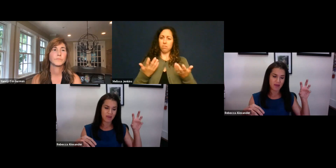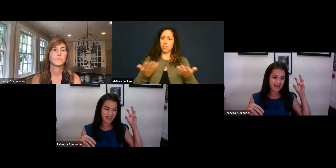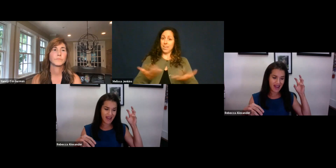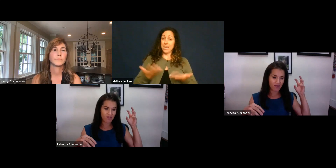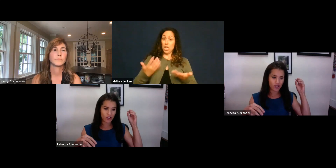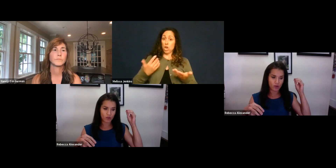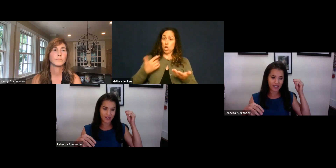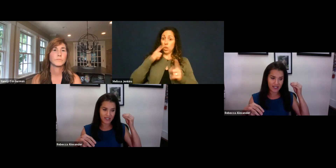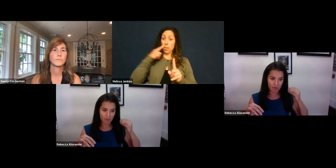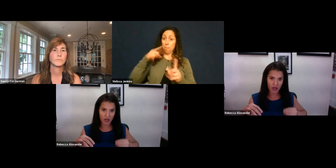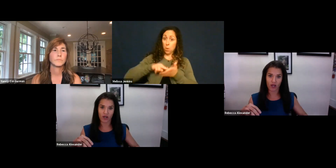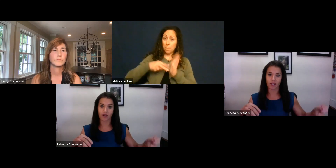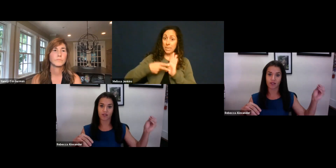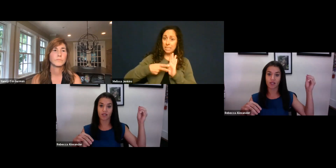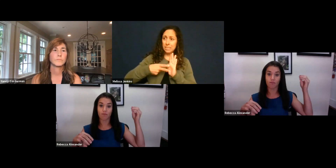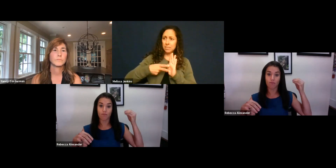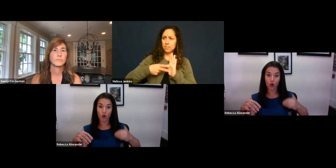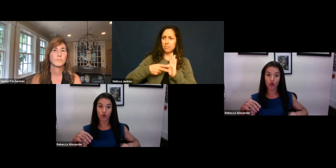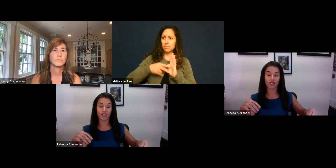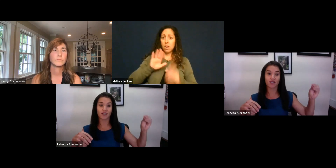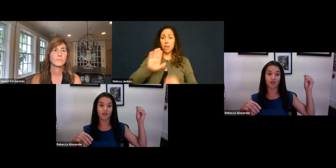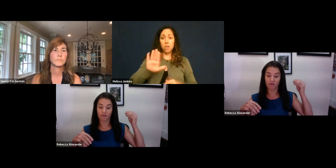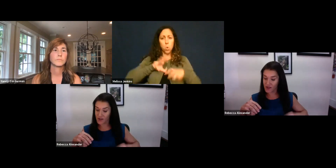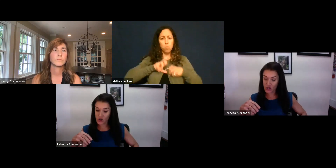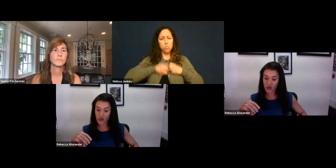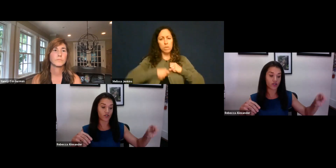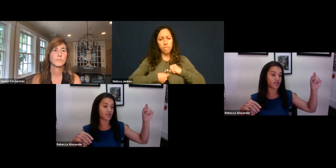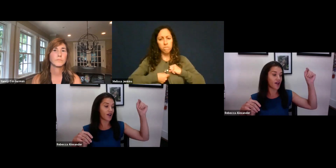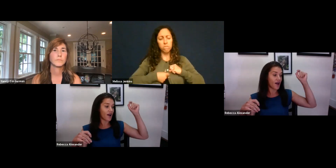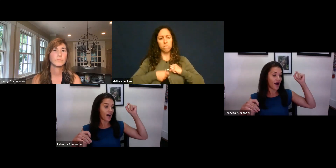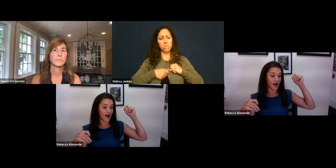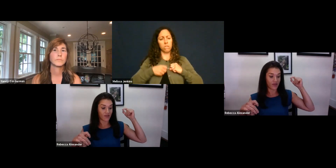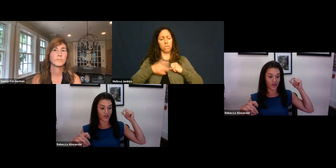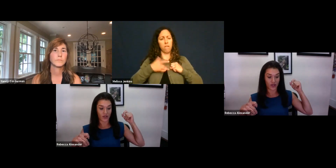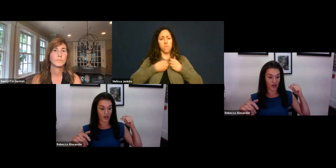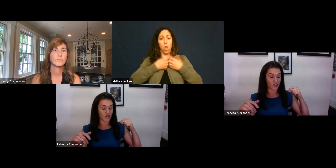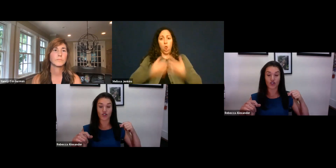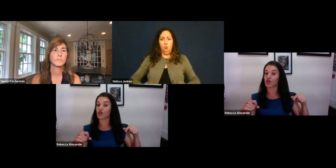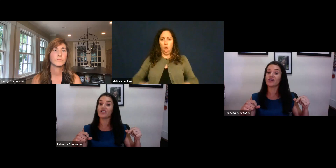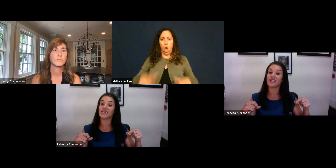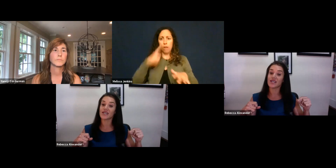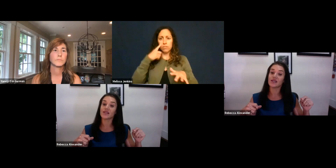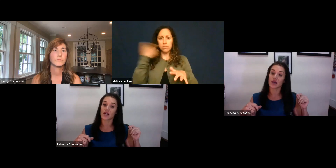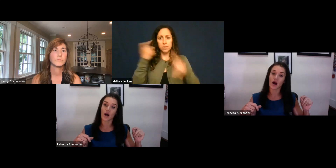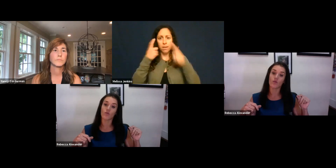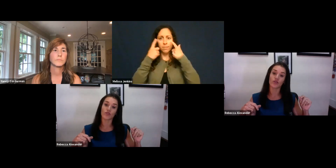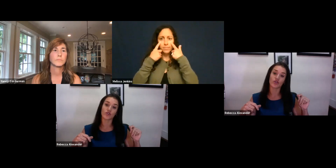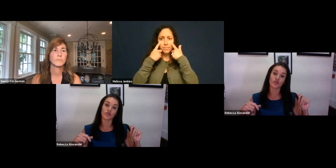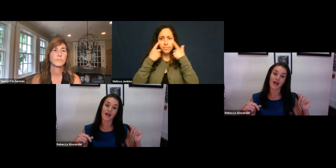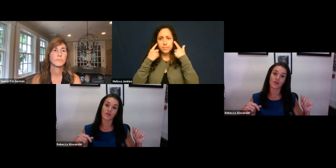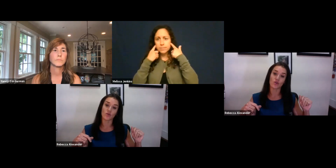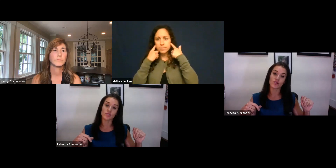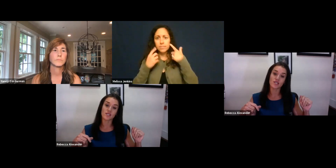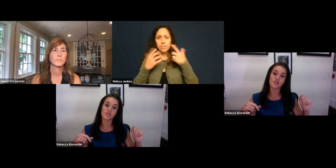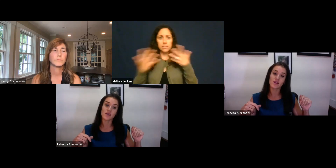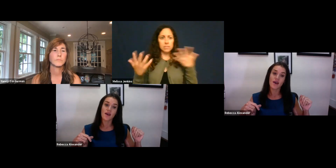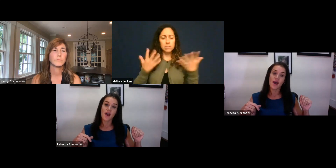Being able to experience the emotions, the fears, the uncertainty that come with your diagnosis.